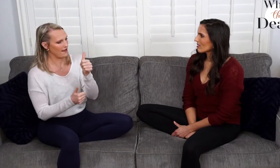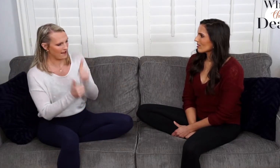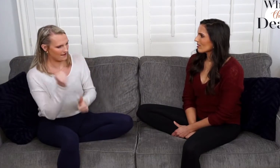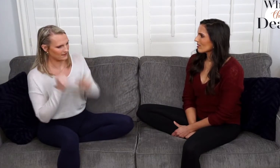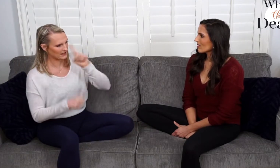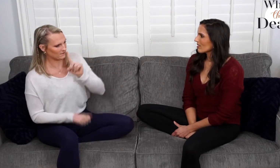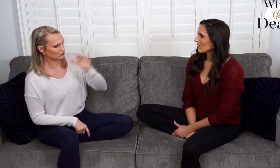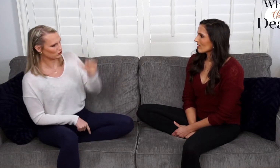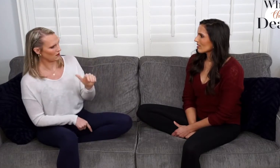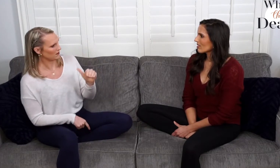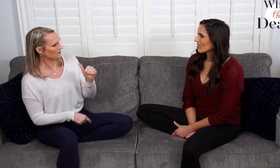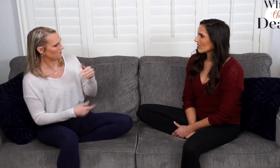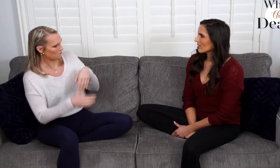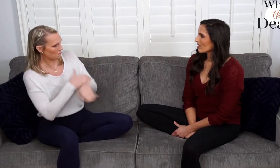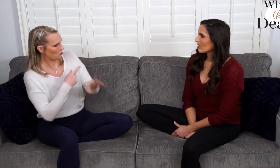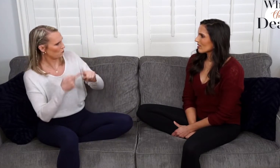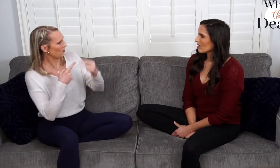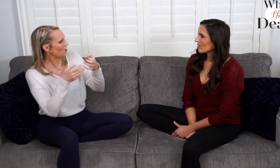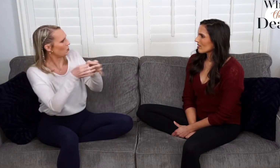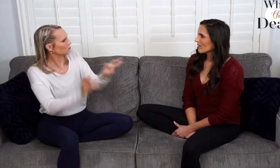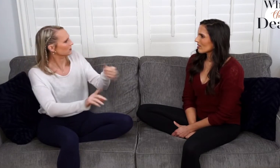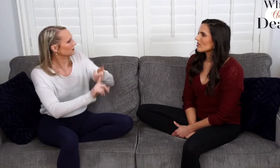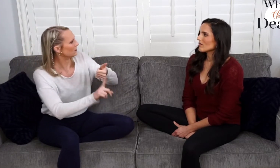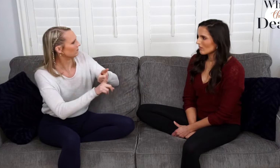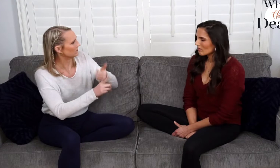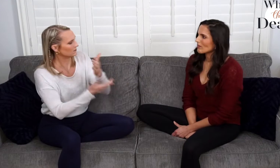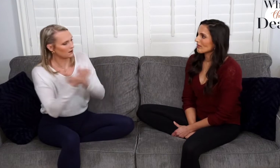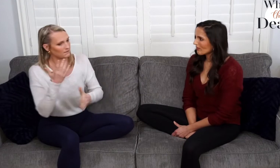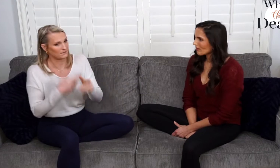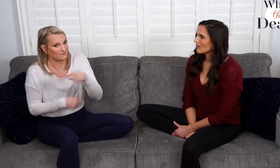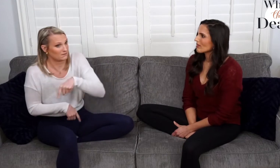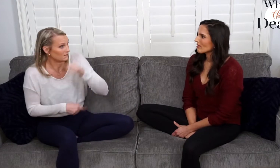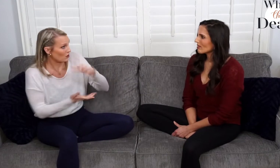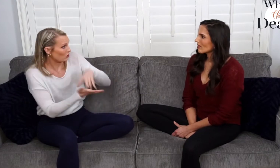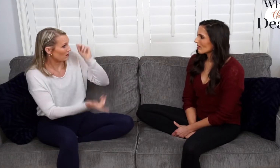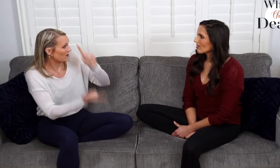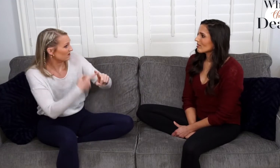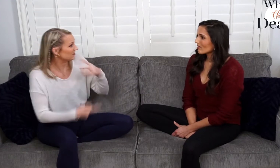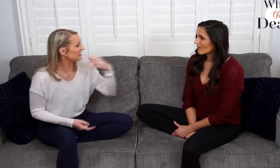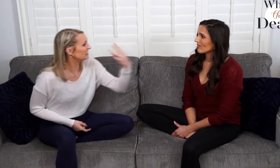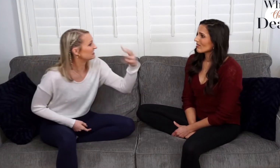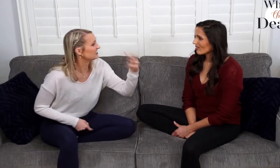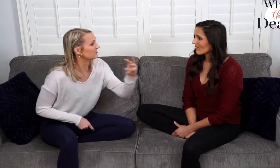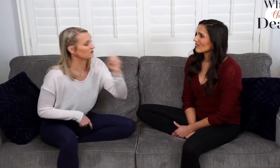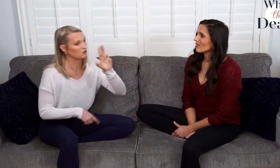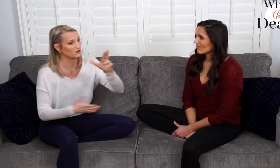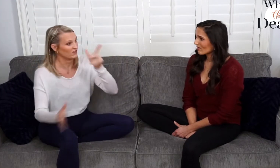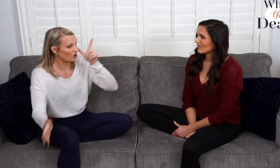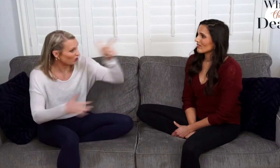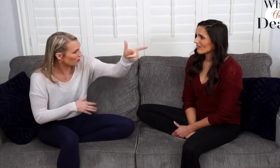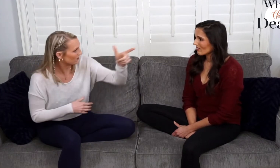not every Deaf child is born to the language. Some don't learn until they're 16 or even older